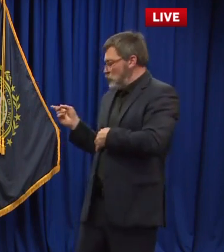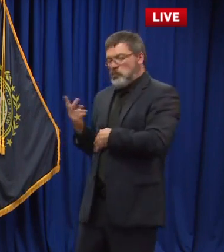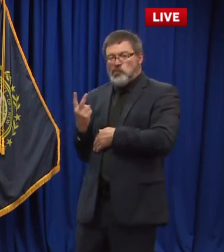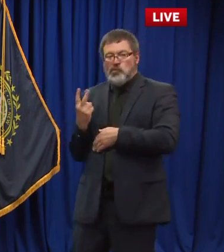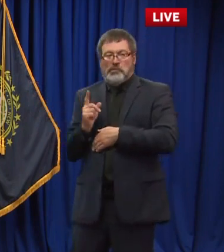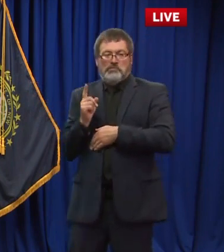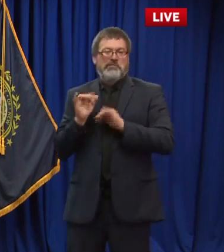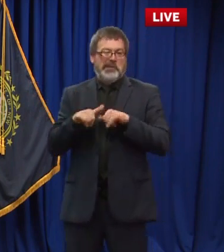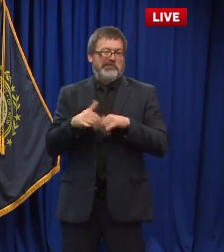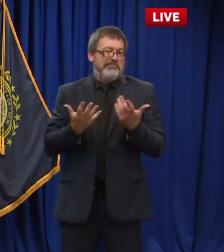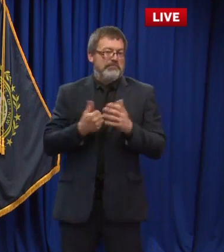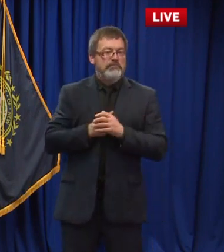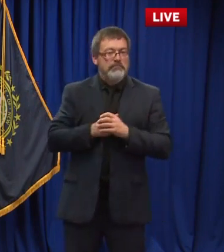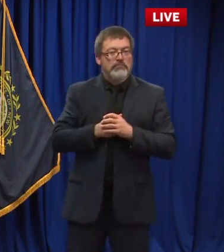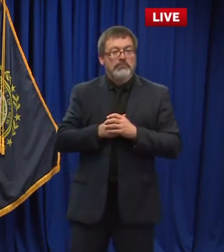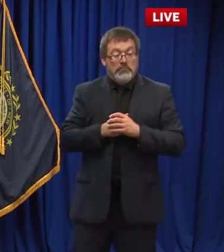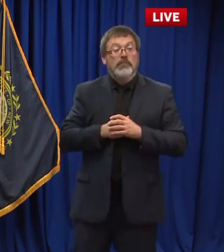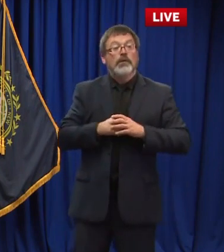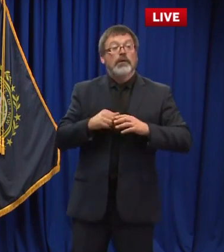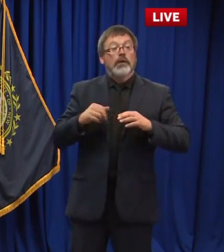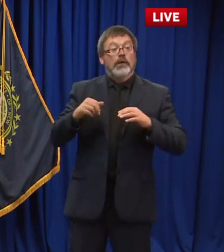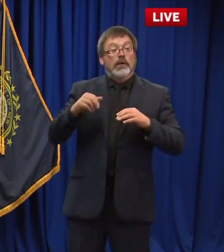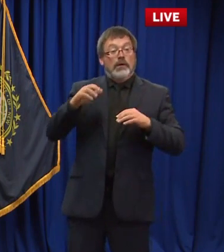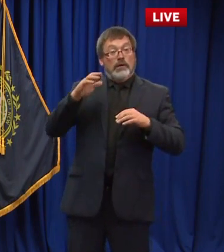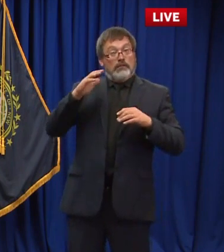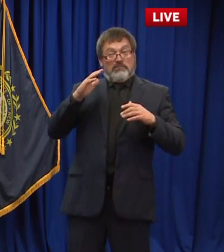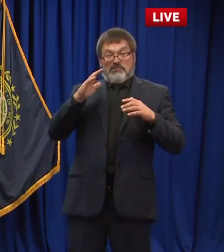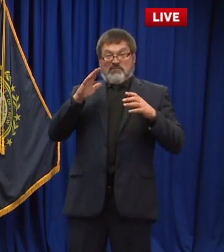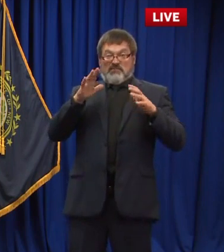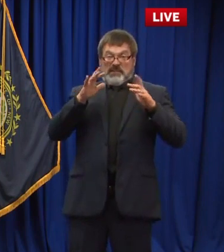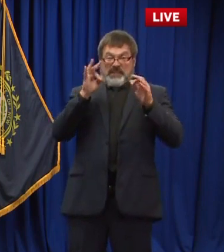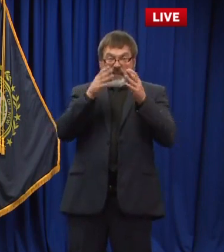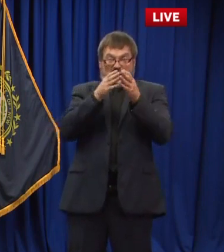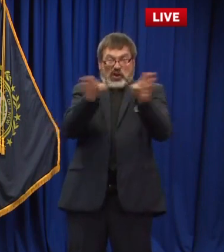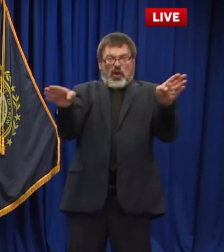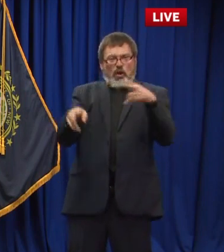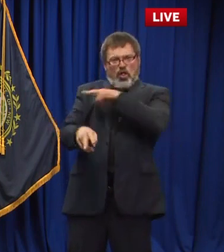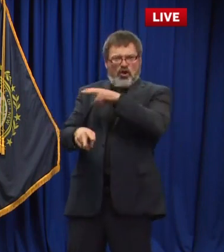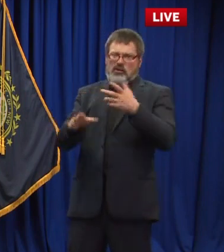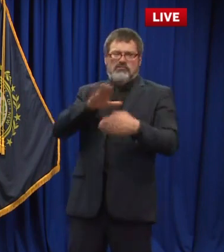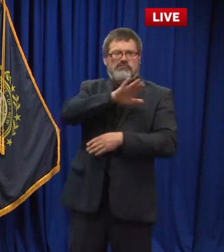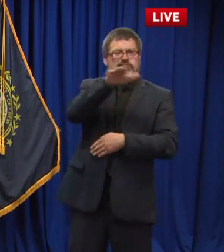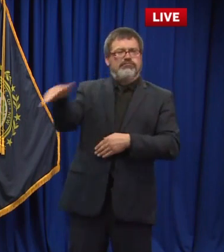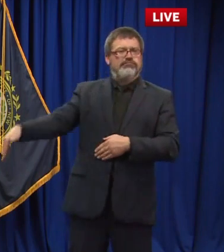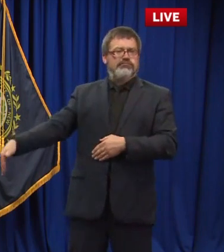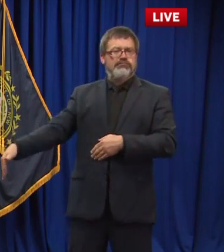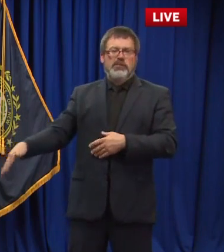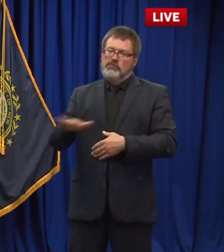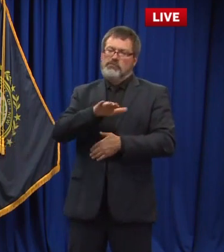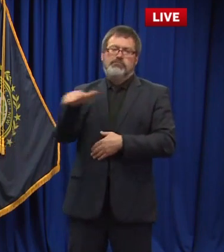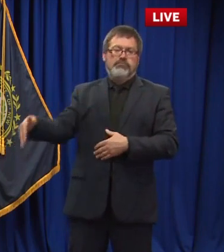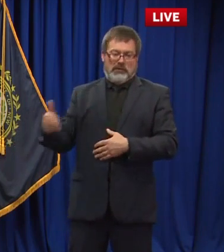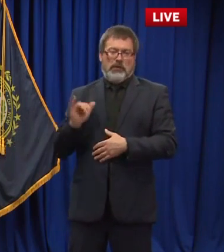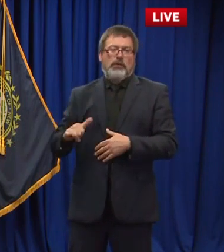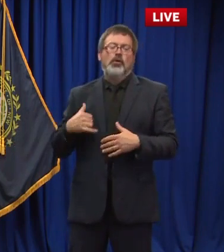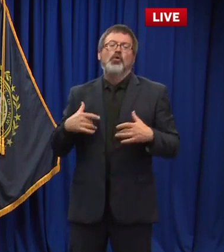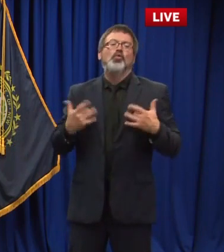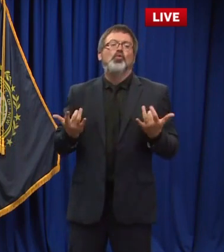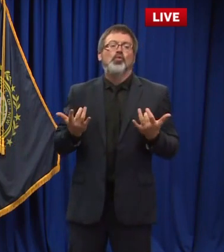74 RIVERSIDE -- 74 PERCENT OLD HOSPITALIZATIONS SINCE MAY.